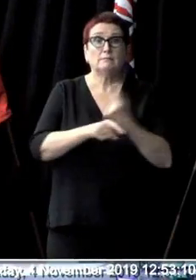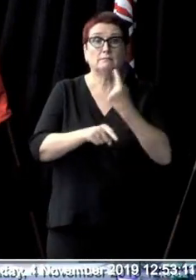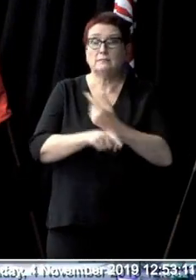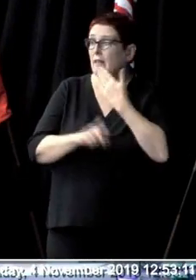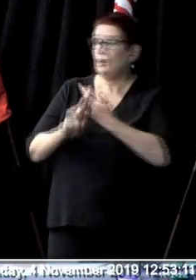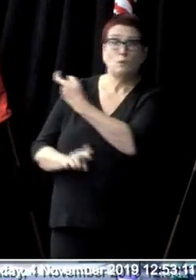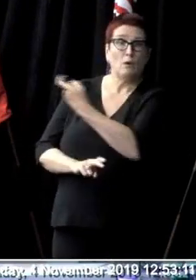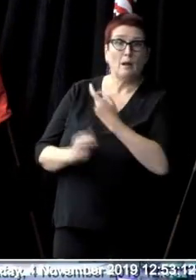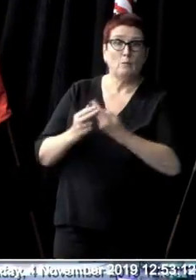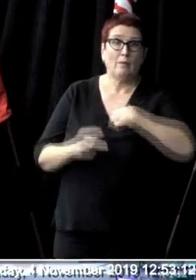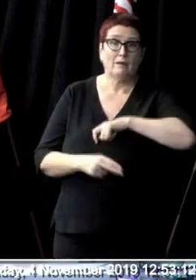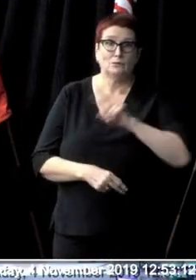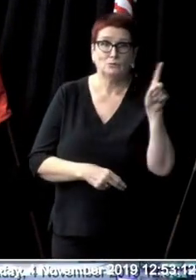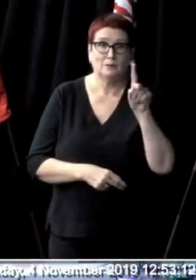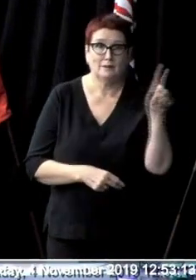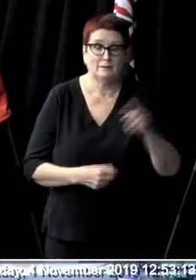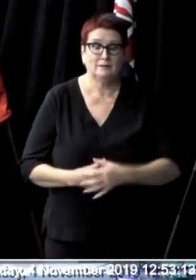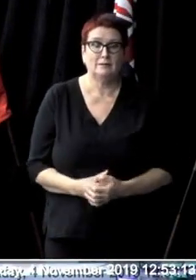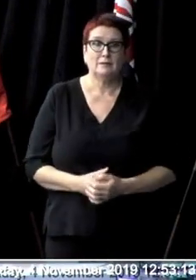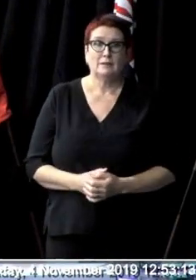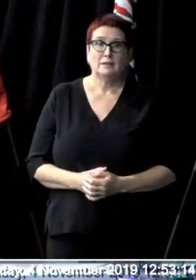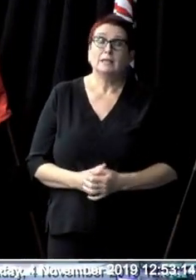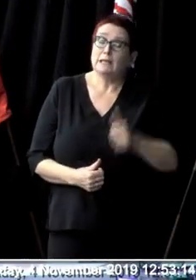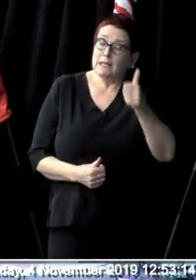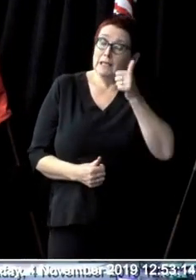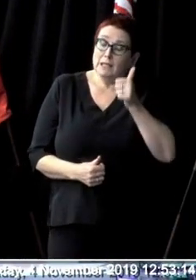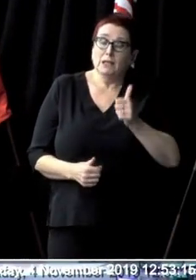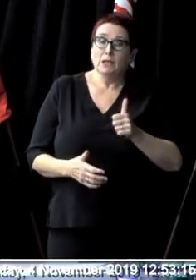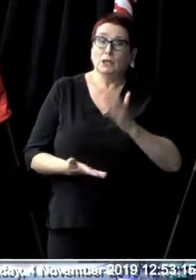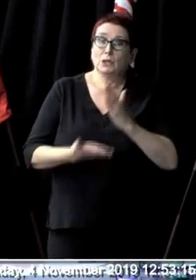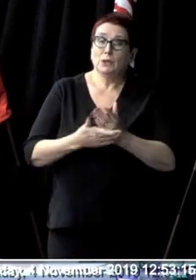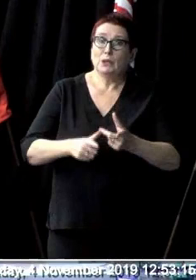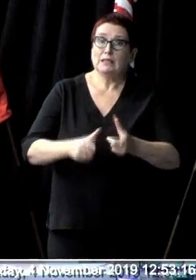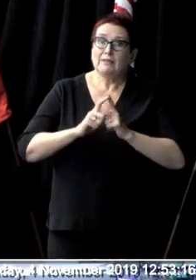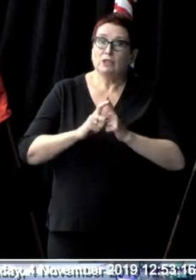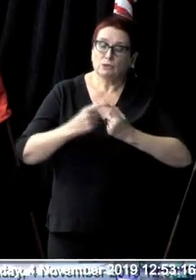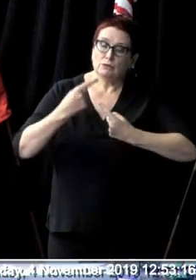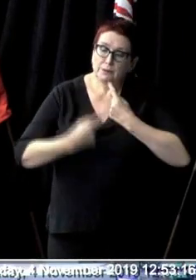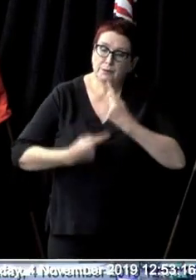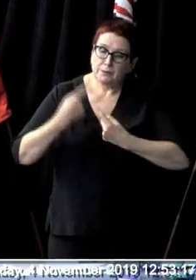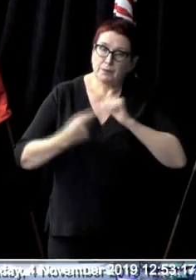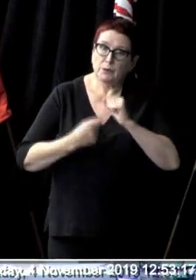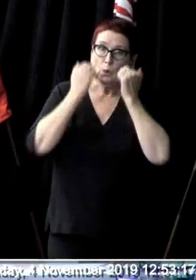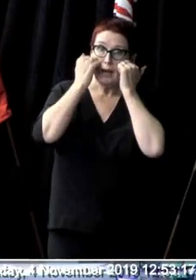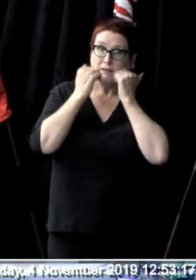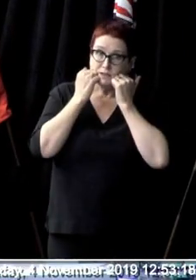We know how difficult it is to give evidence. We appreciate very much... Thank you.